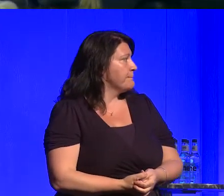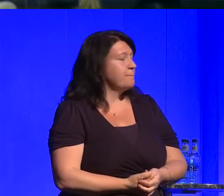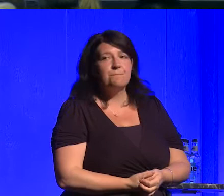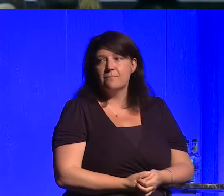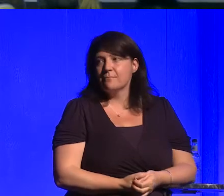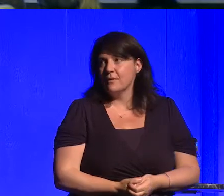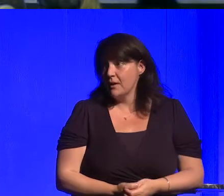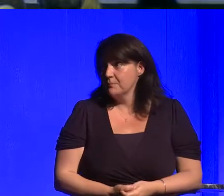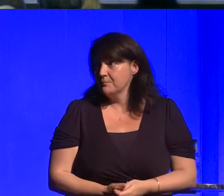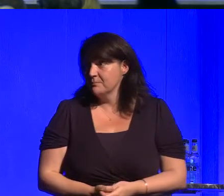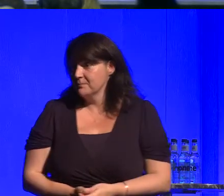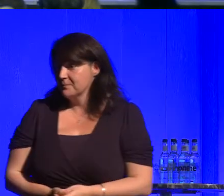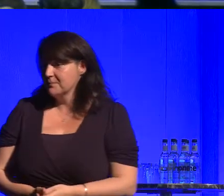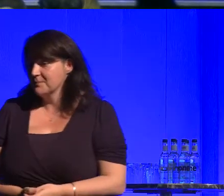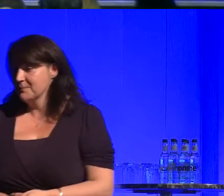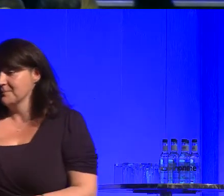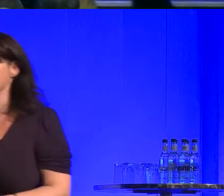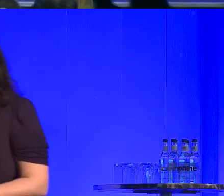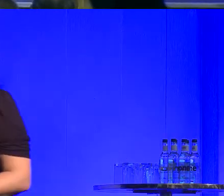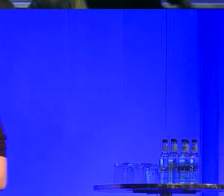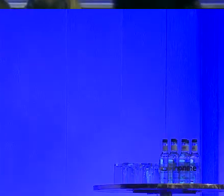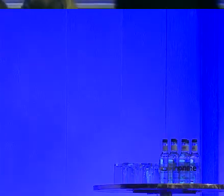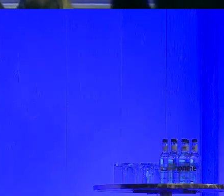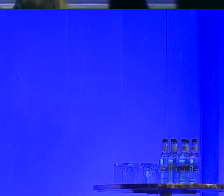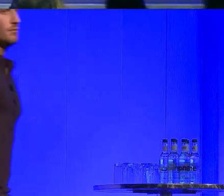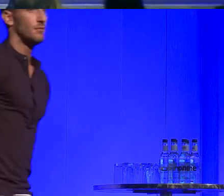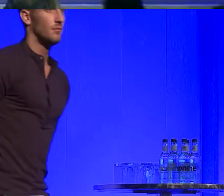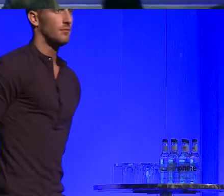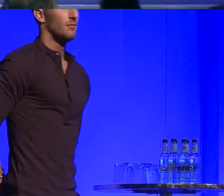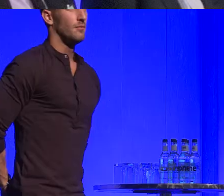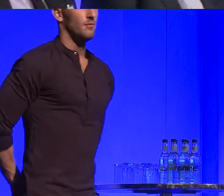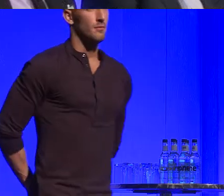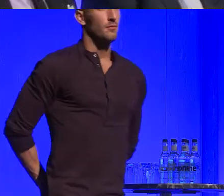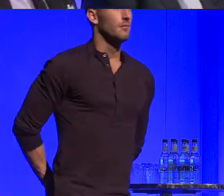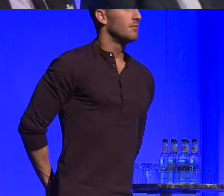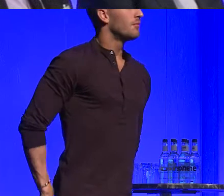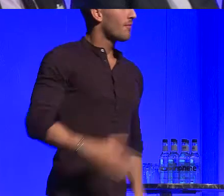Olivia Butterworth: Thank you very much, Bill.